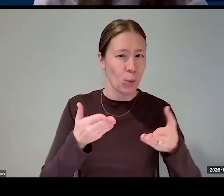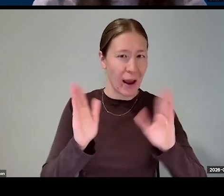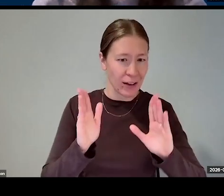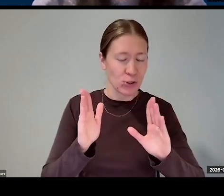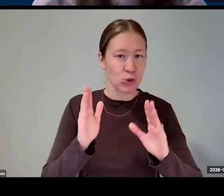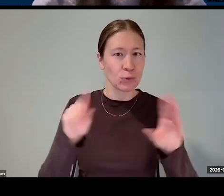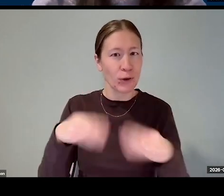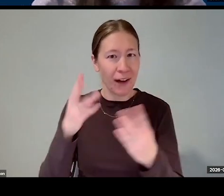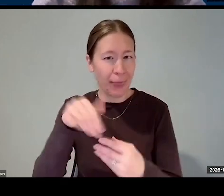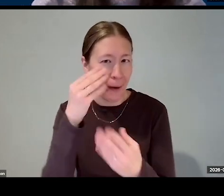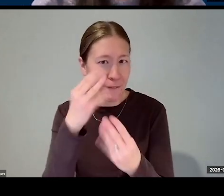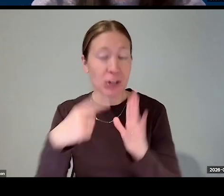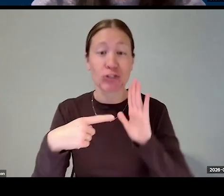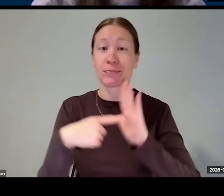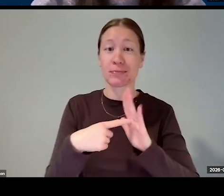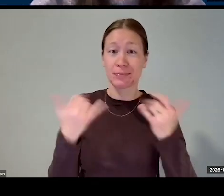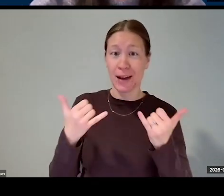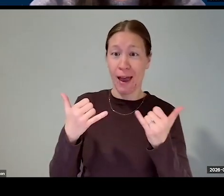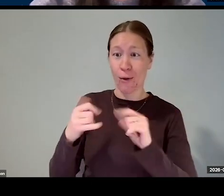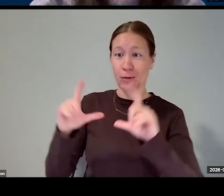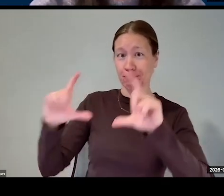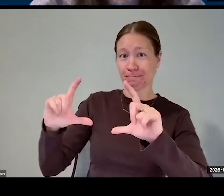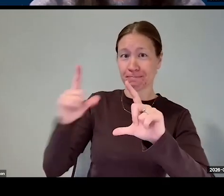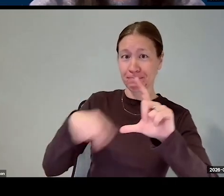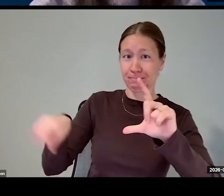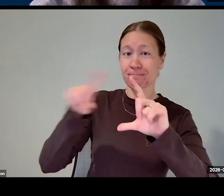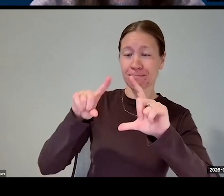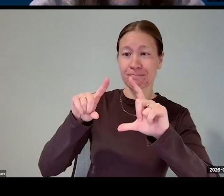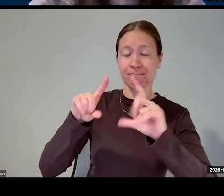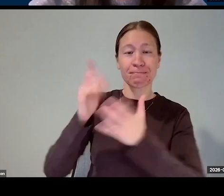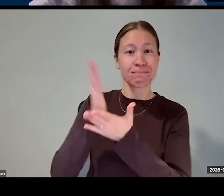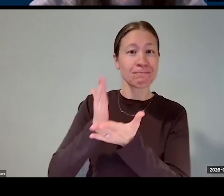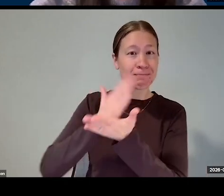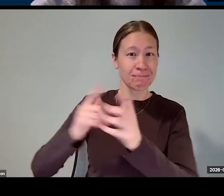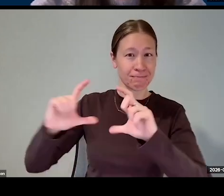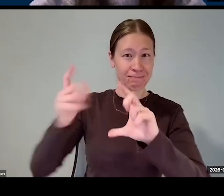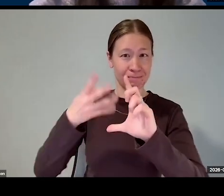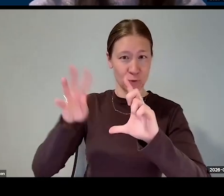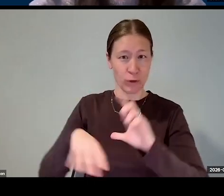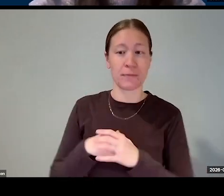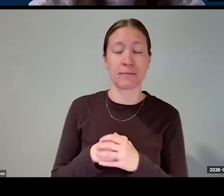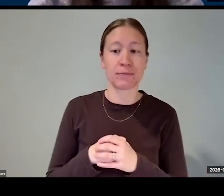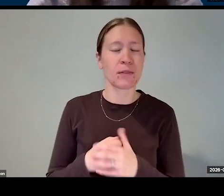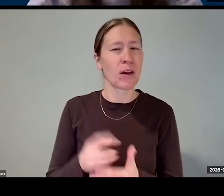So for instance, we have an image of a pie chart on the right hand side with three different colors.